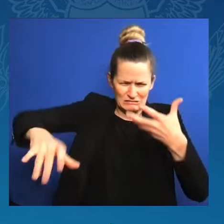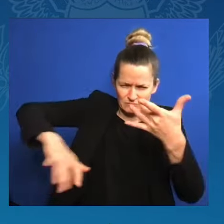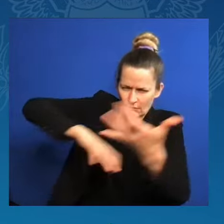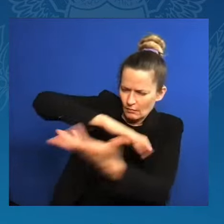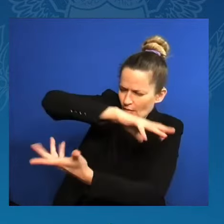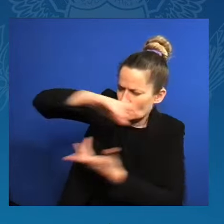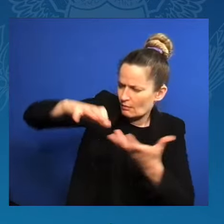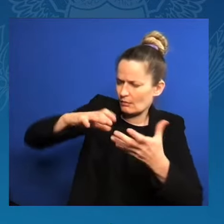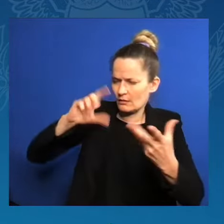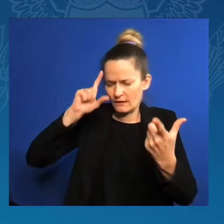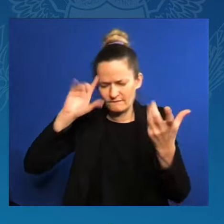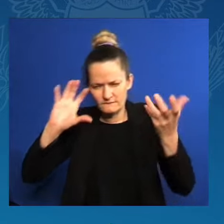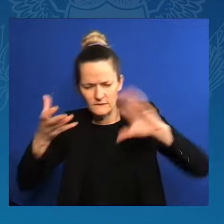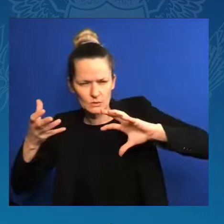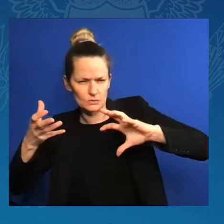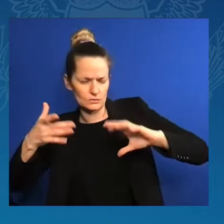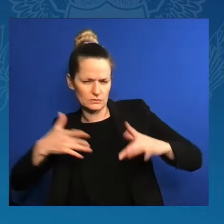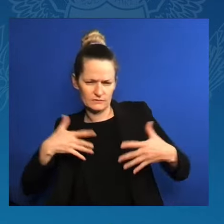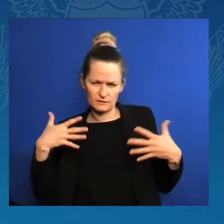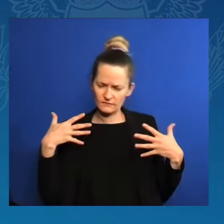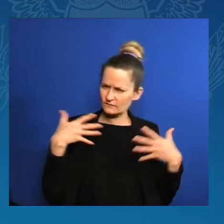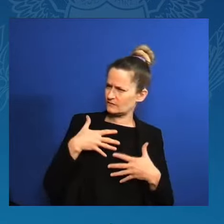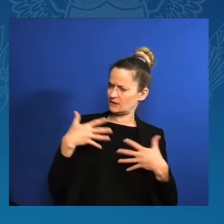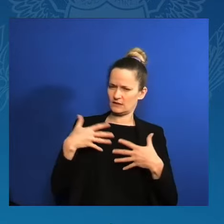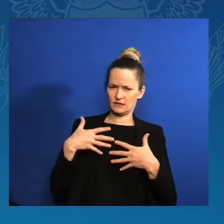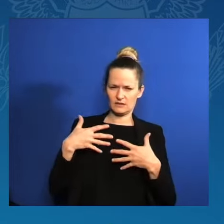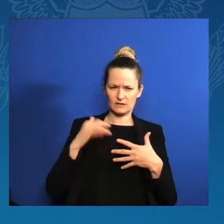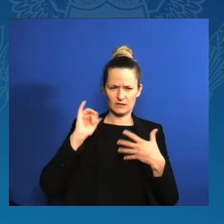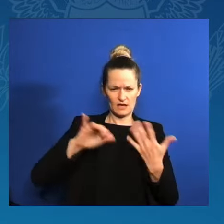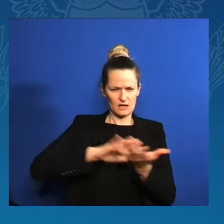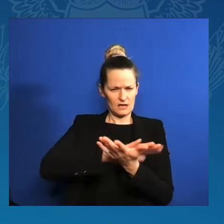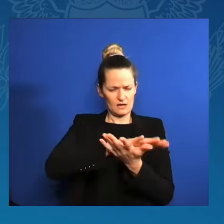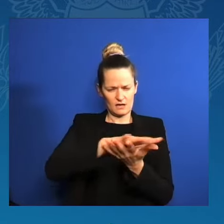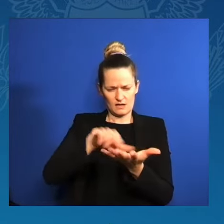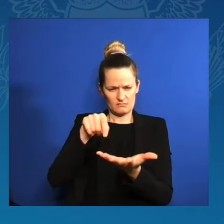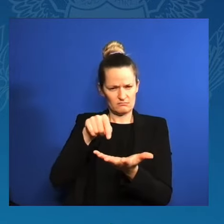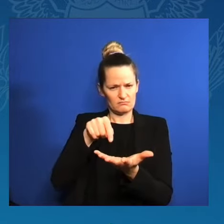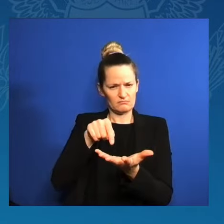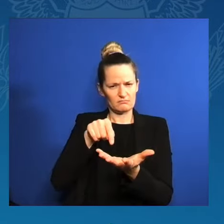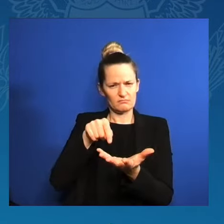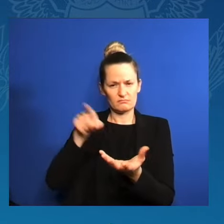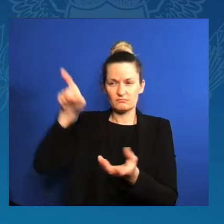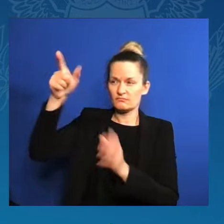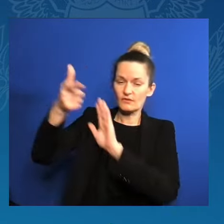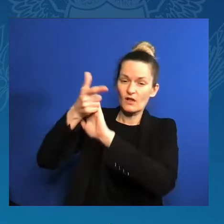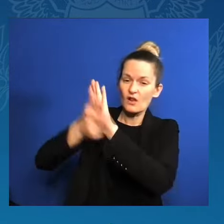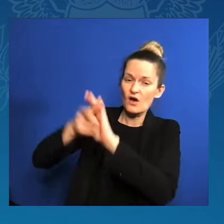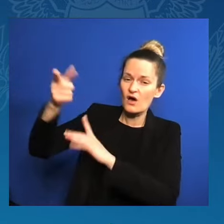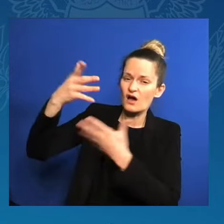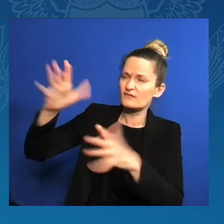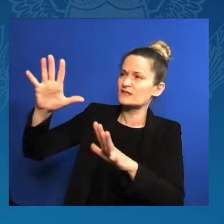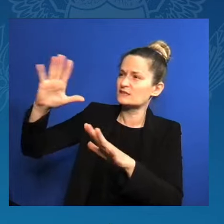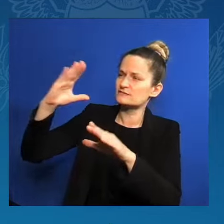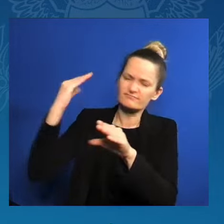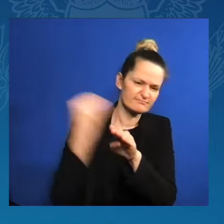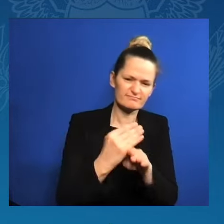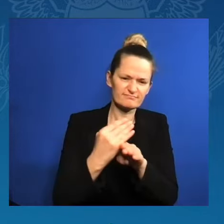Laws that have also impaired access to other basic women's healthcare issues.